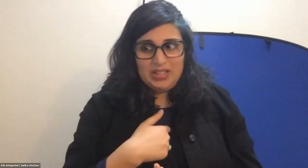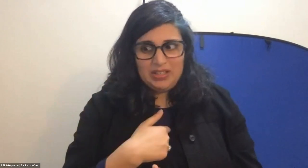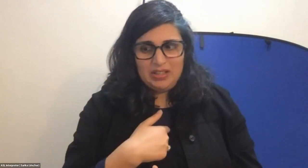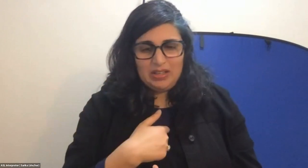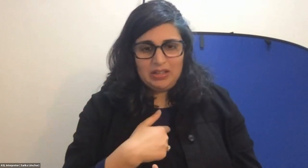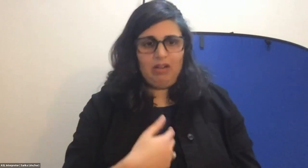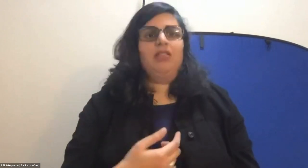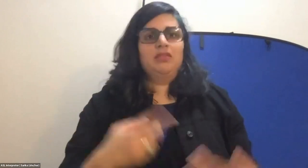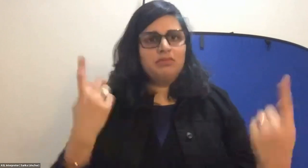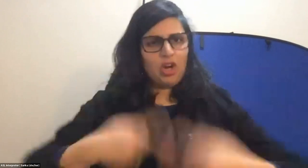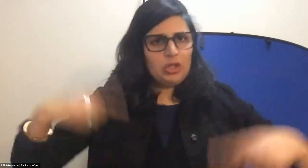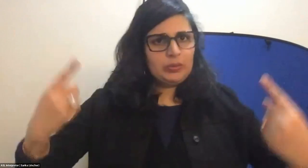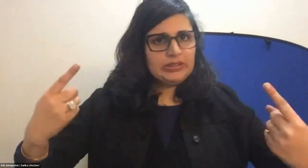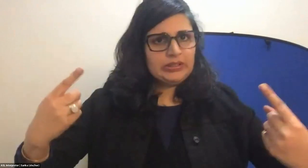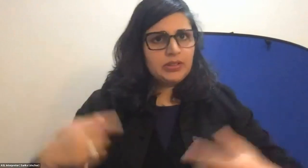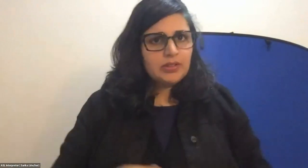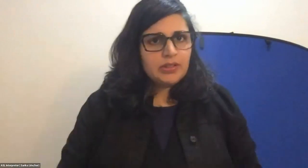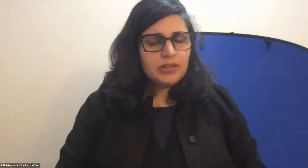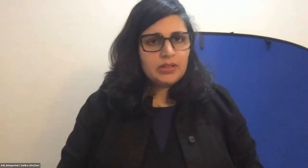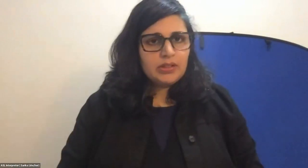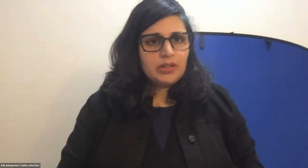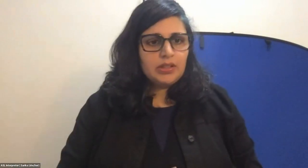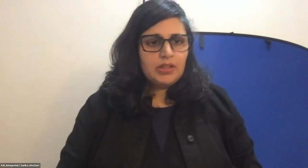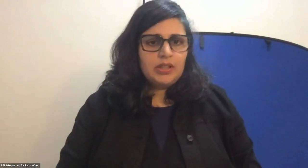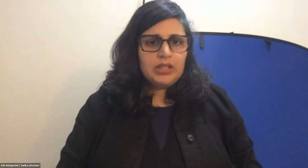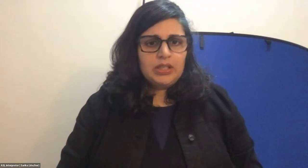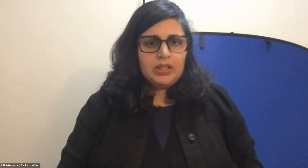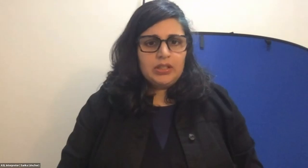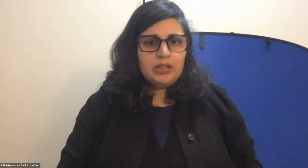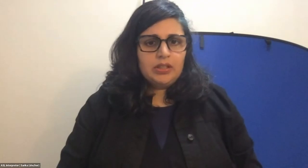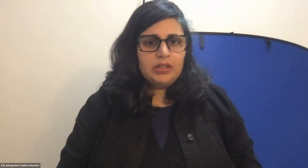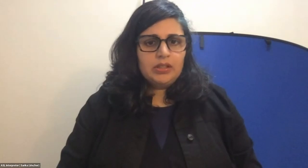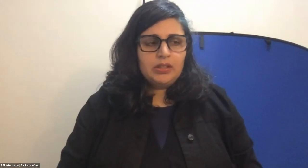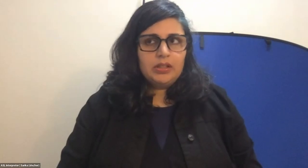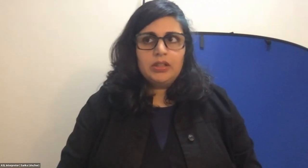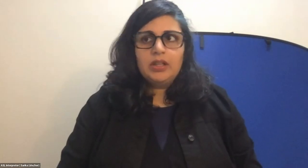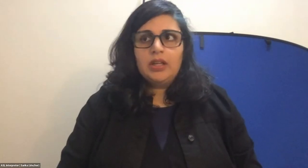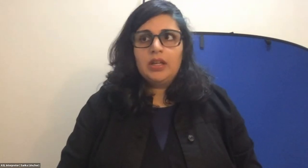is the current wording on the house bill.